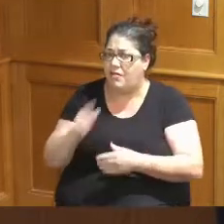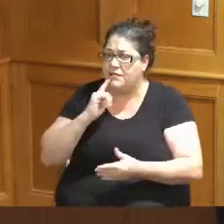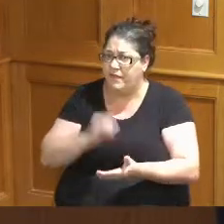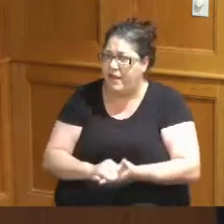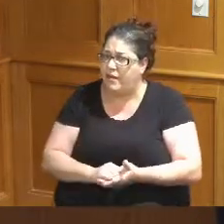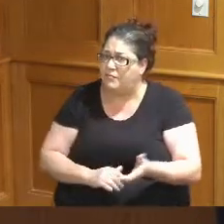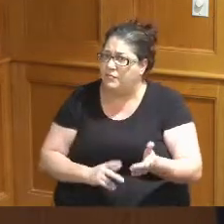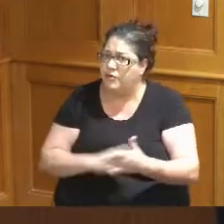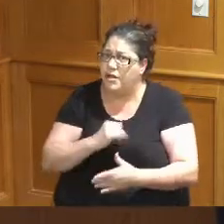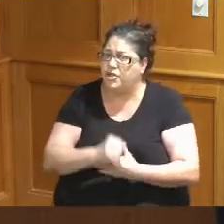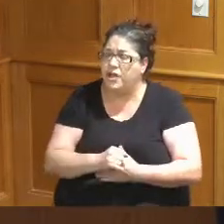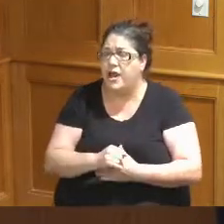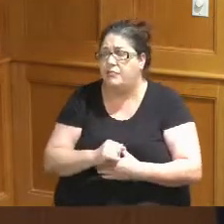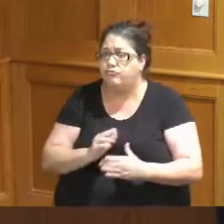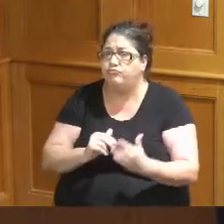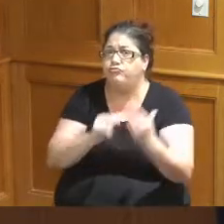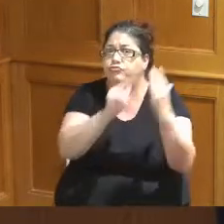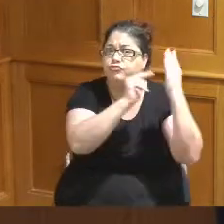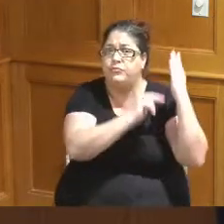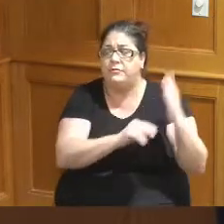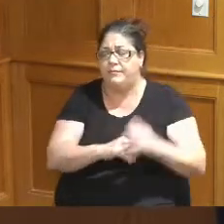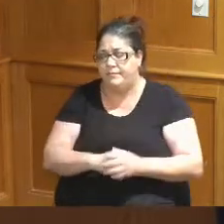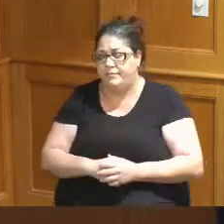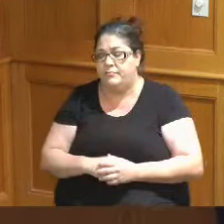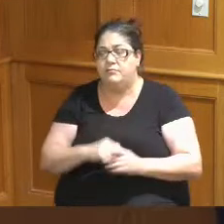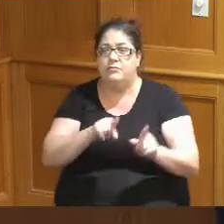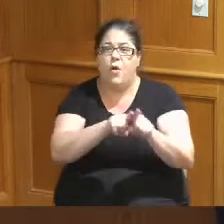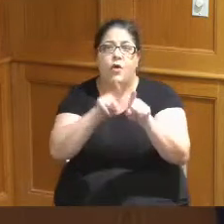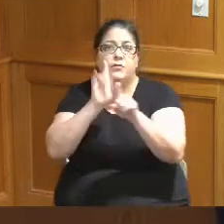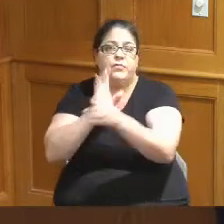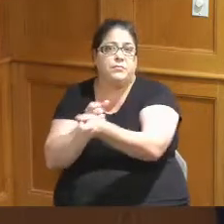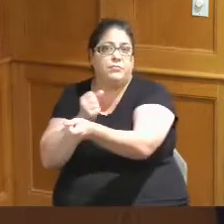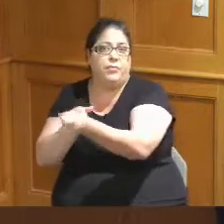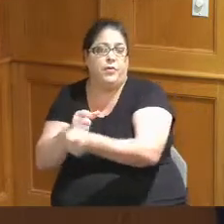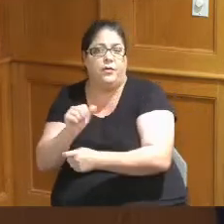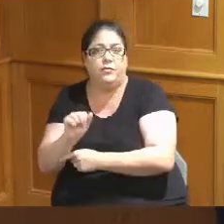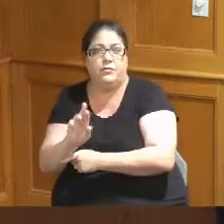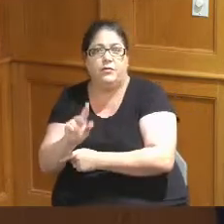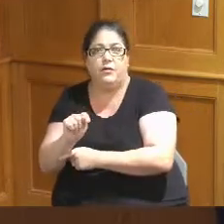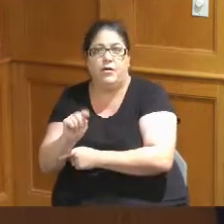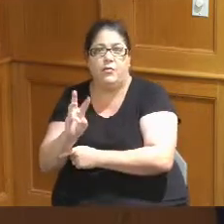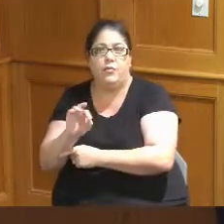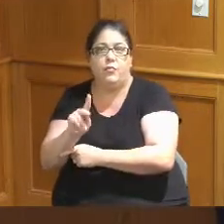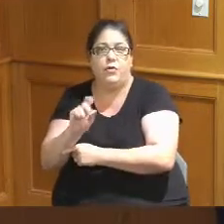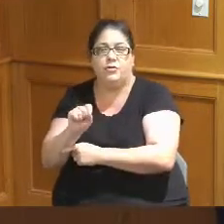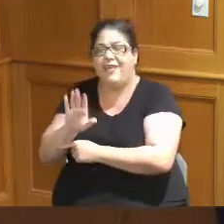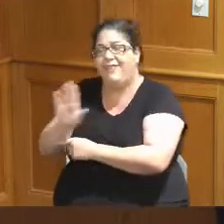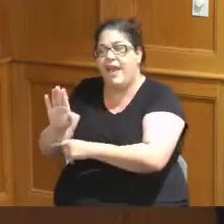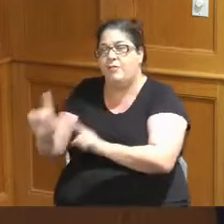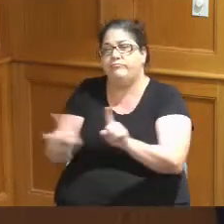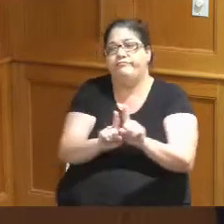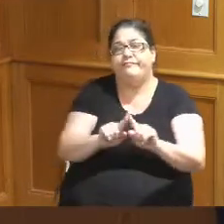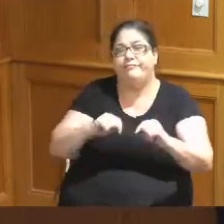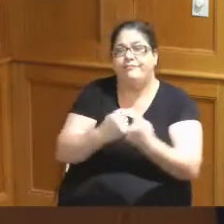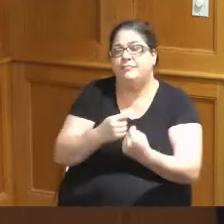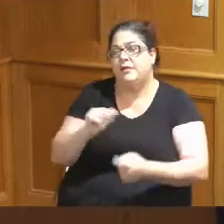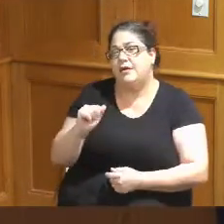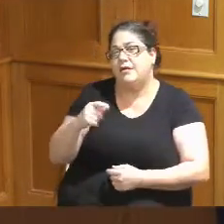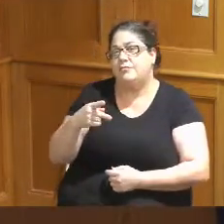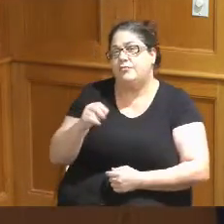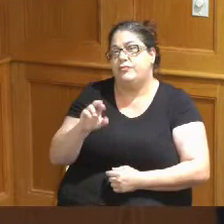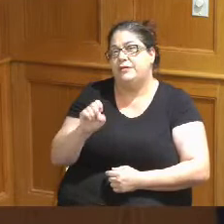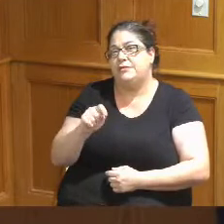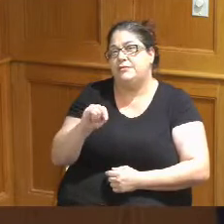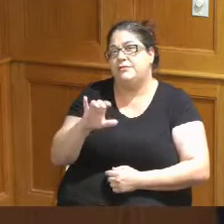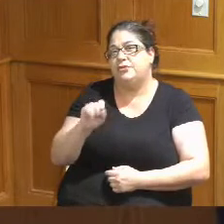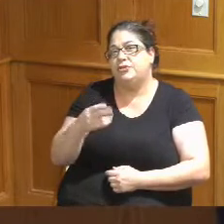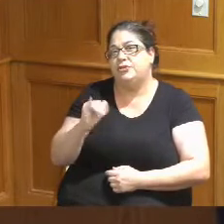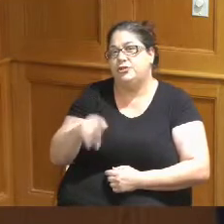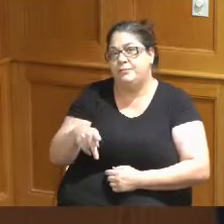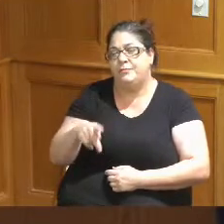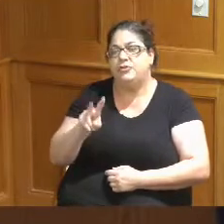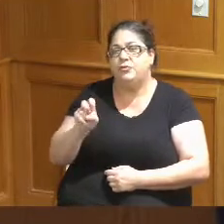and then we also support artworks apprenticeship program with a 224 thousand dollars resilience